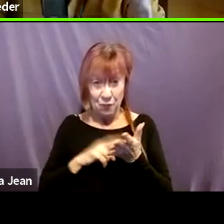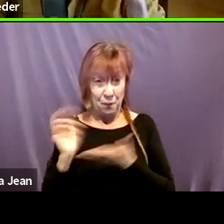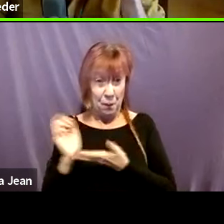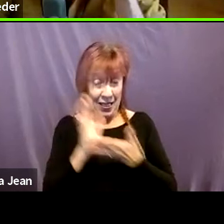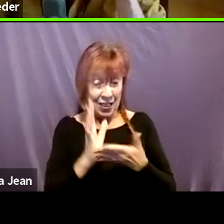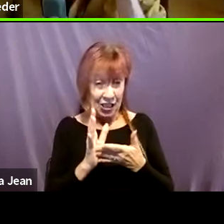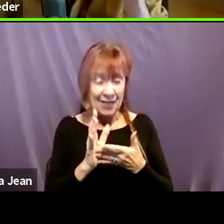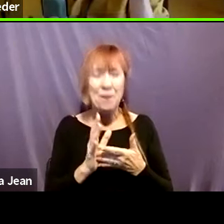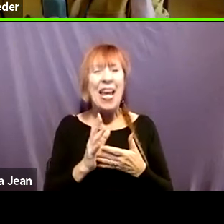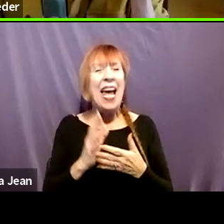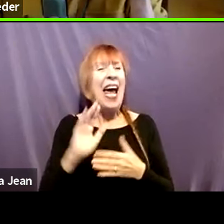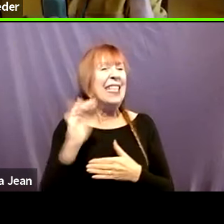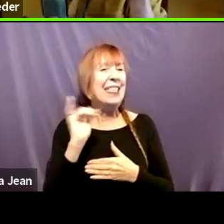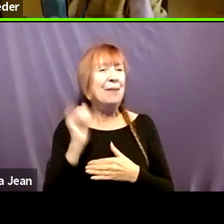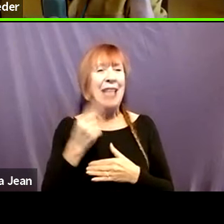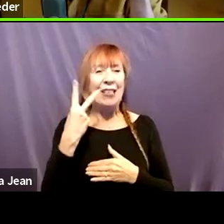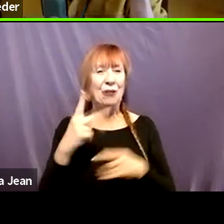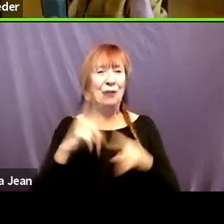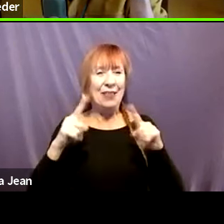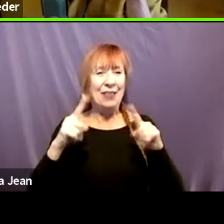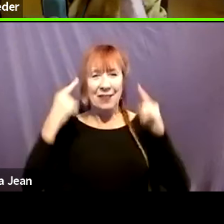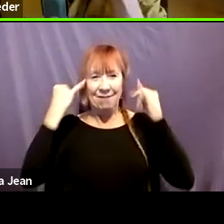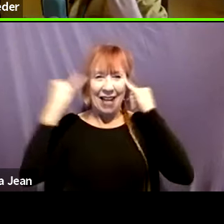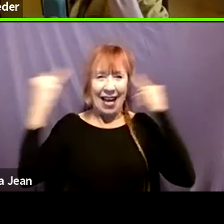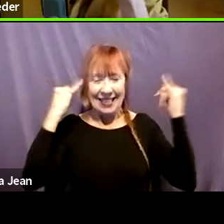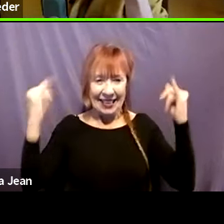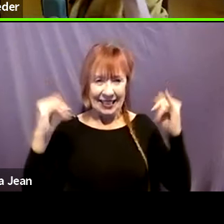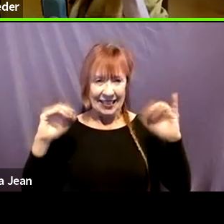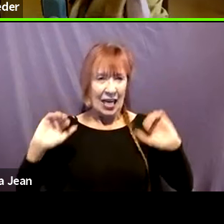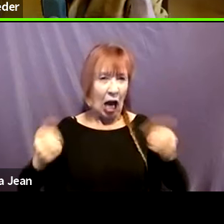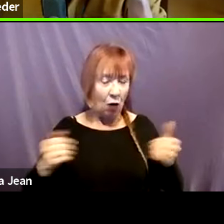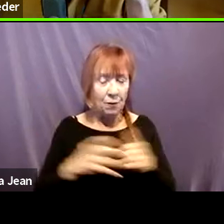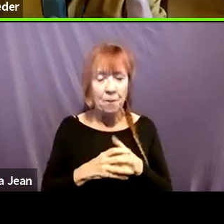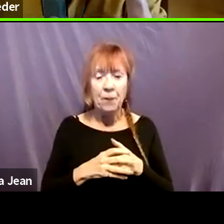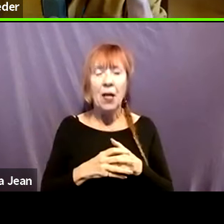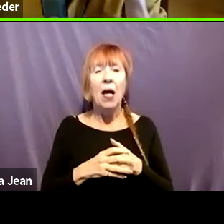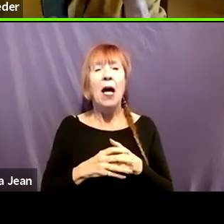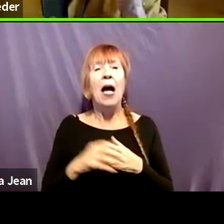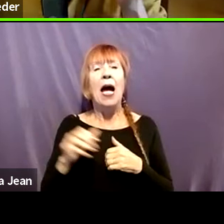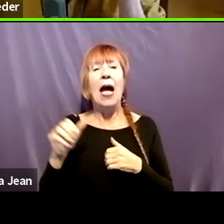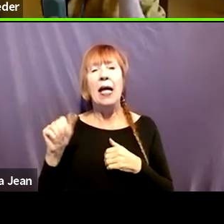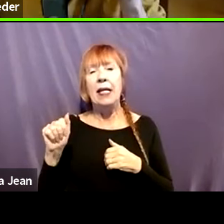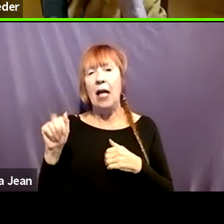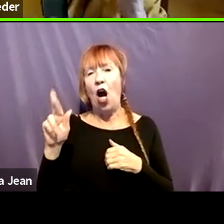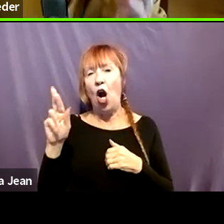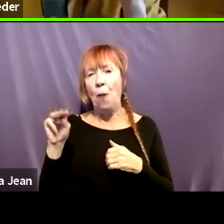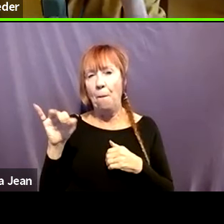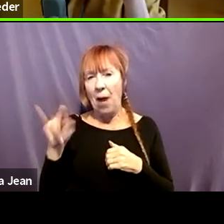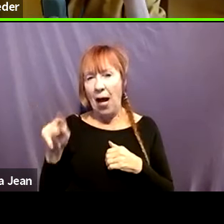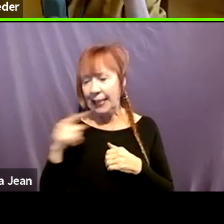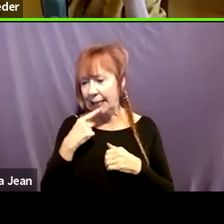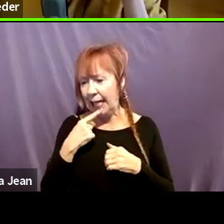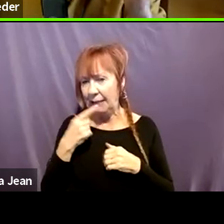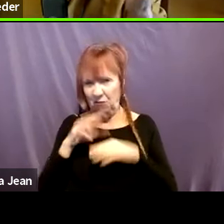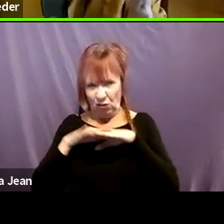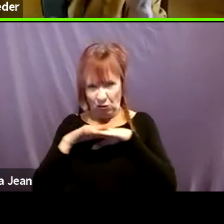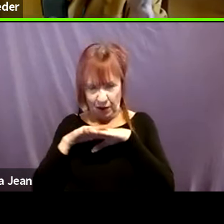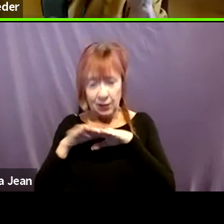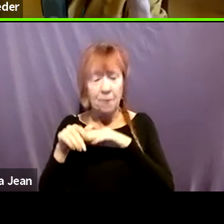and I think sort of, Amani, you kind of already touched on this a little bit, you know, we're going in and we're selling the script,